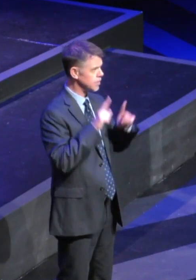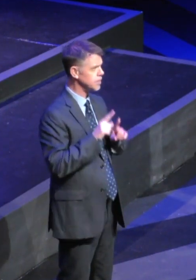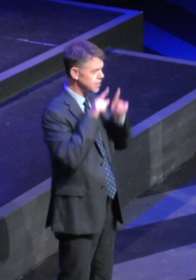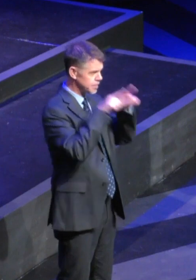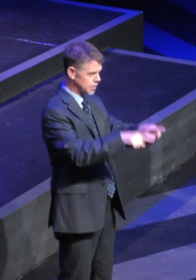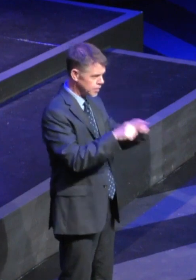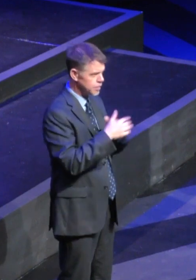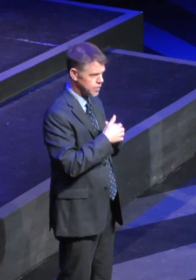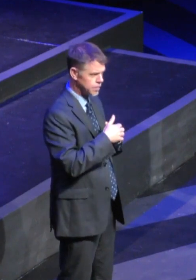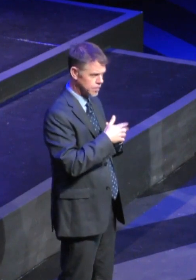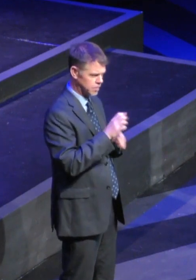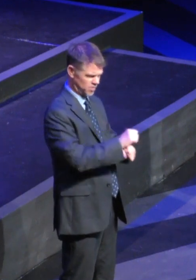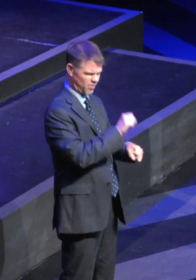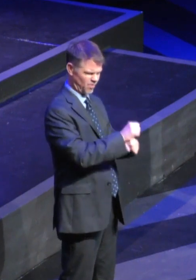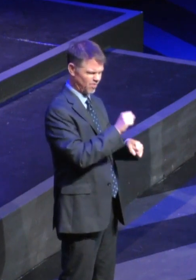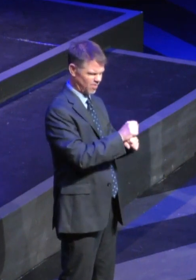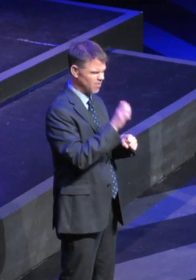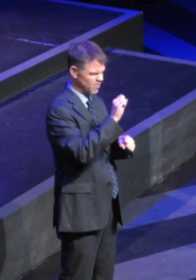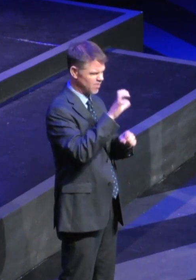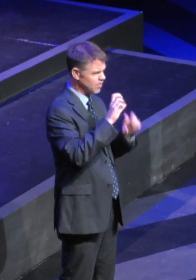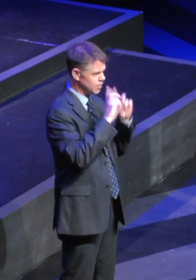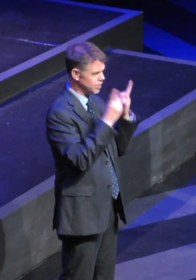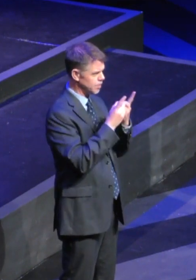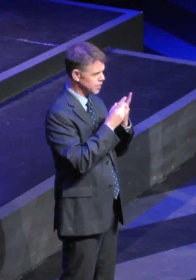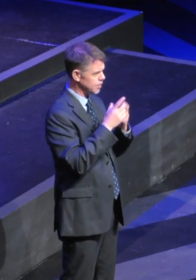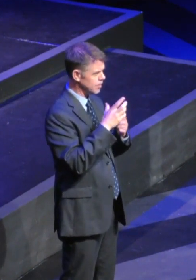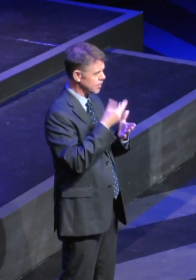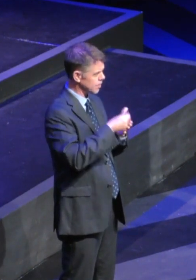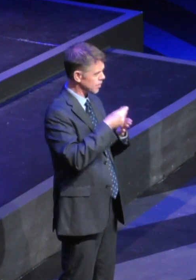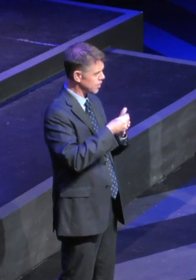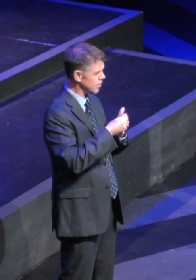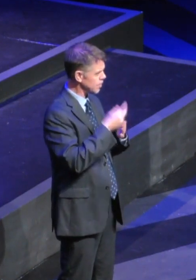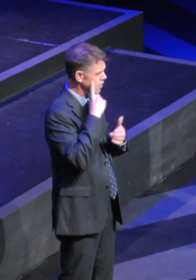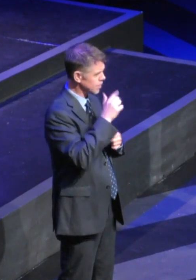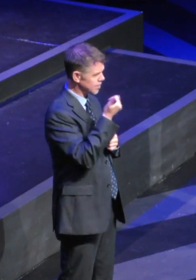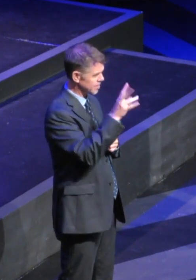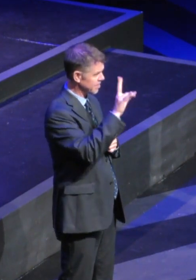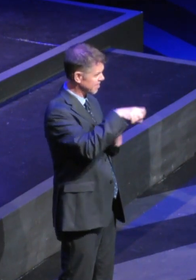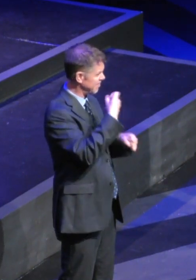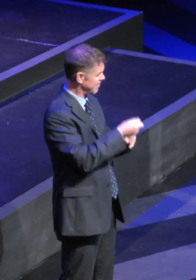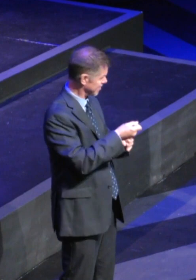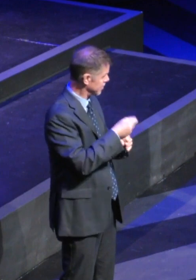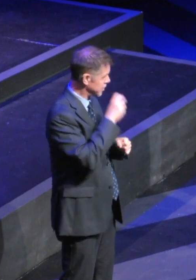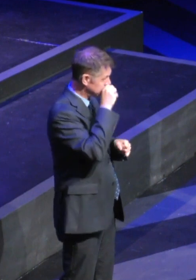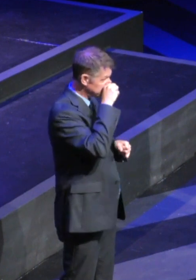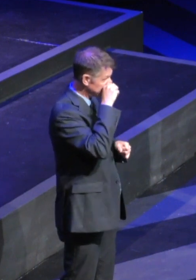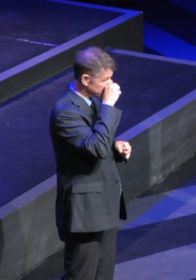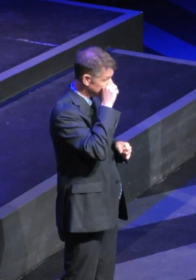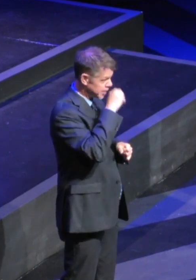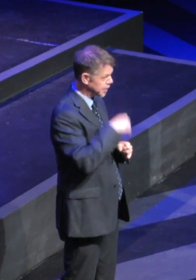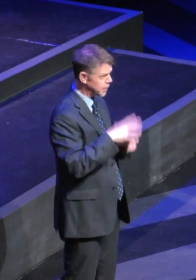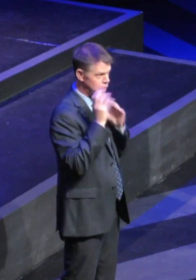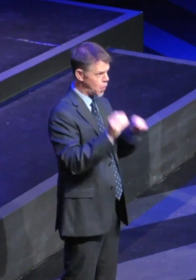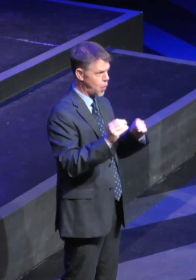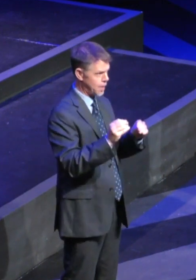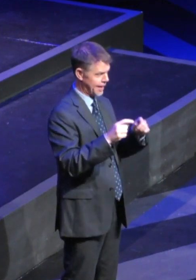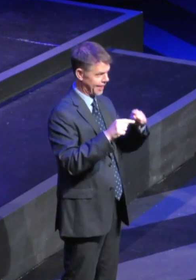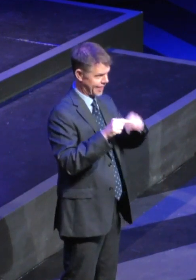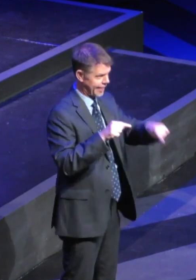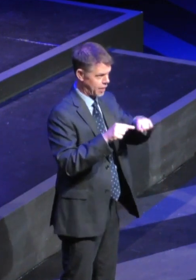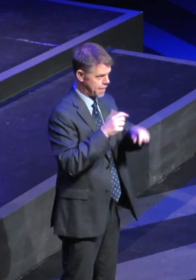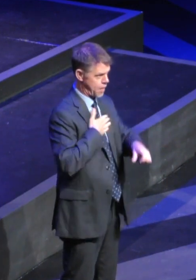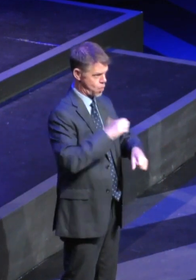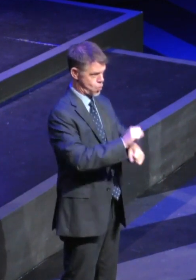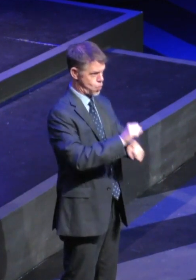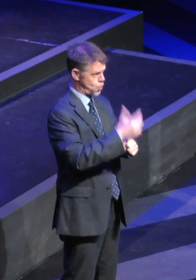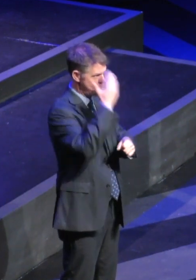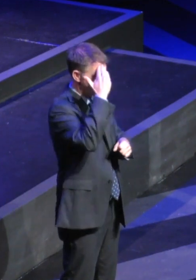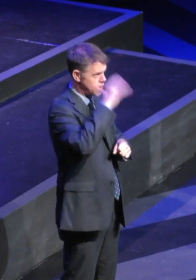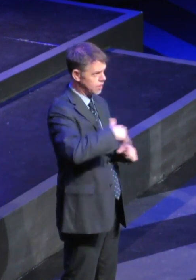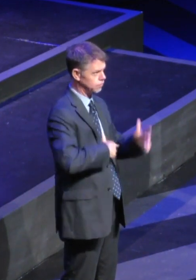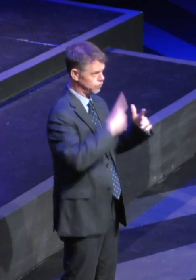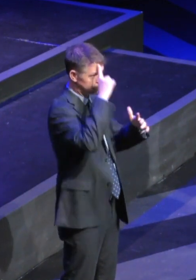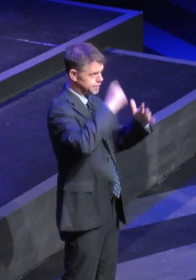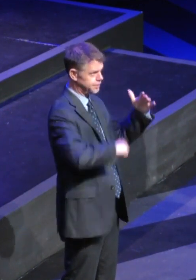17 years, and no one on my board knew that I had suffered a stroke cuz I kept a private. So when